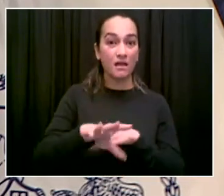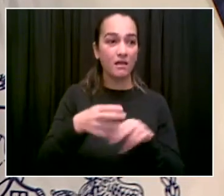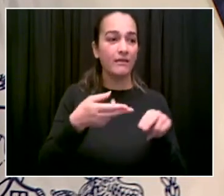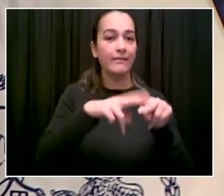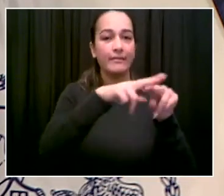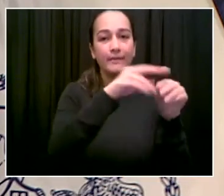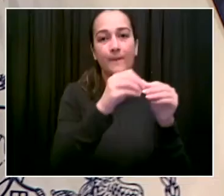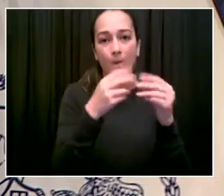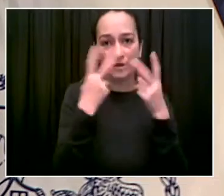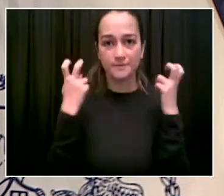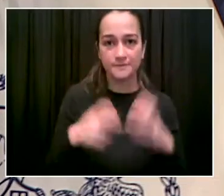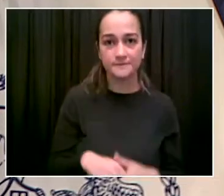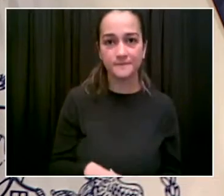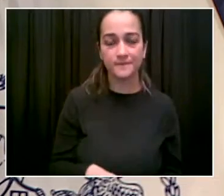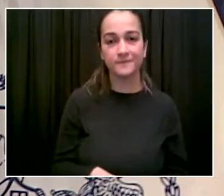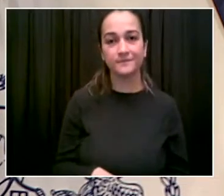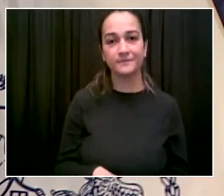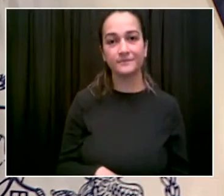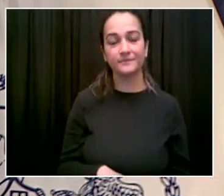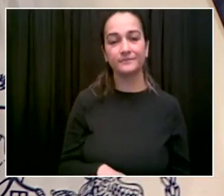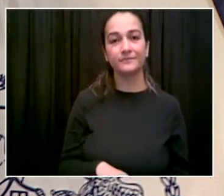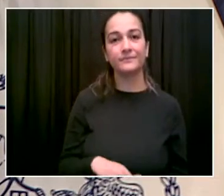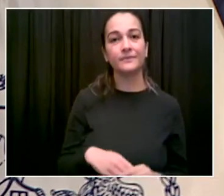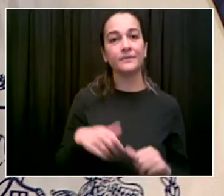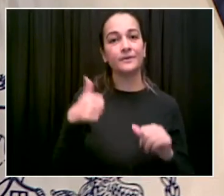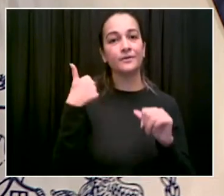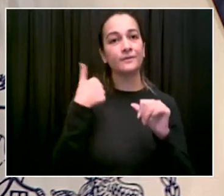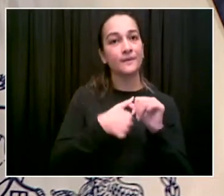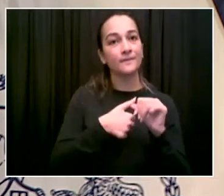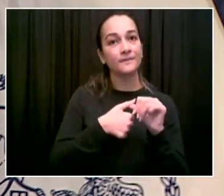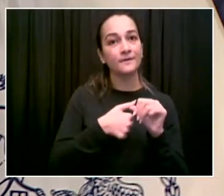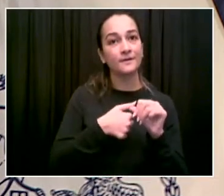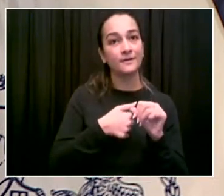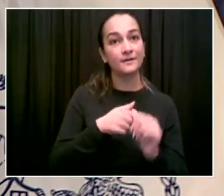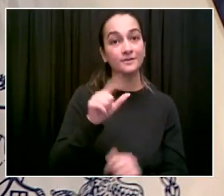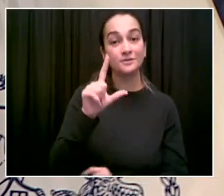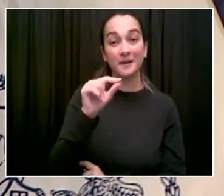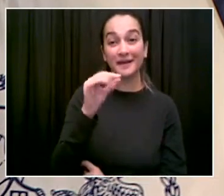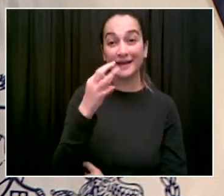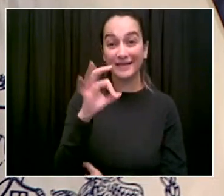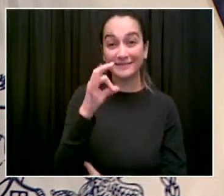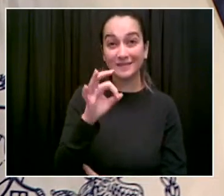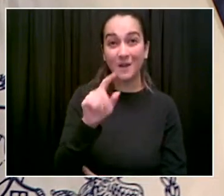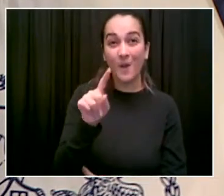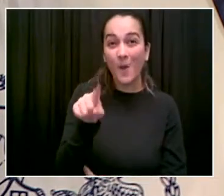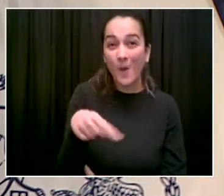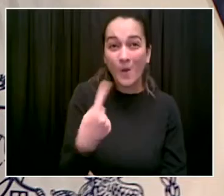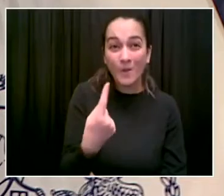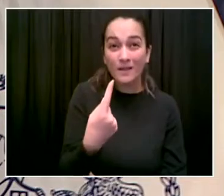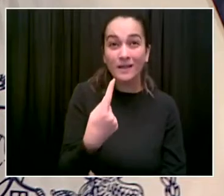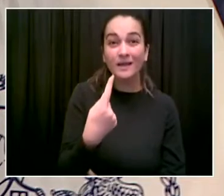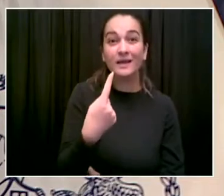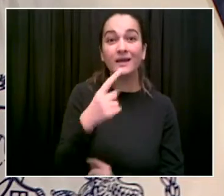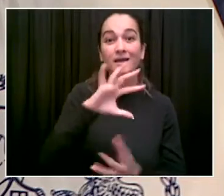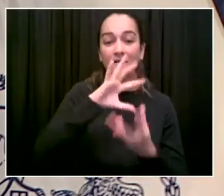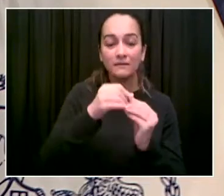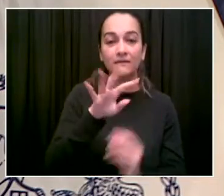TRIALS IS SHOCKING. AGAIN, THE FIRST HALF OF 2021 WITH 18 COMPLETED